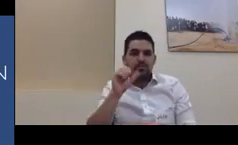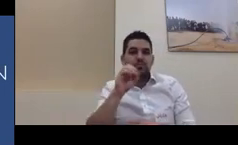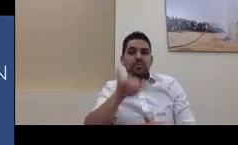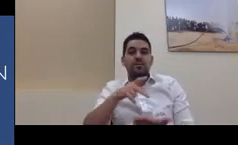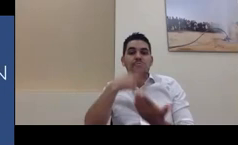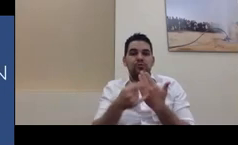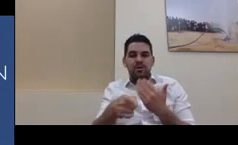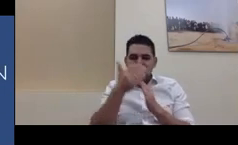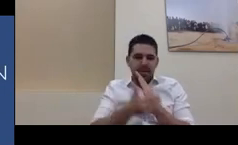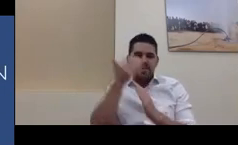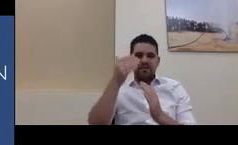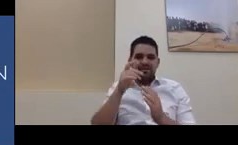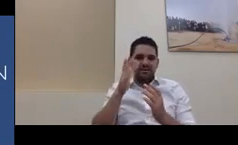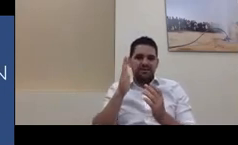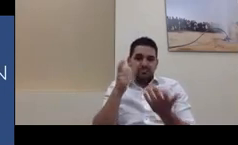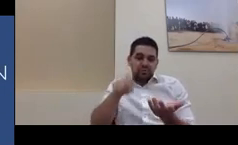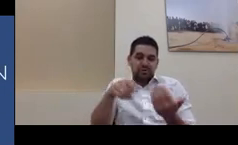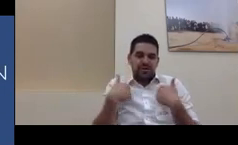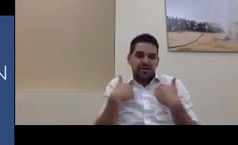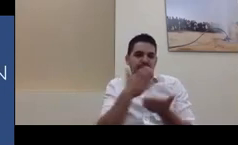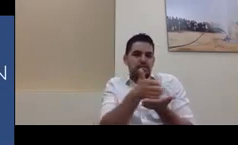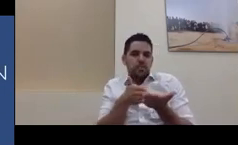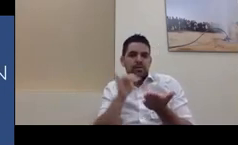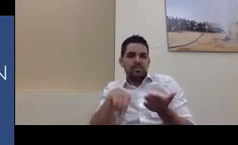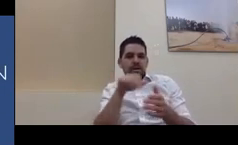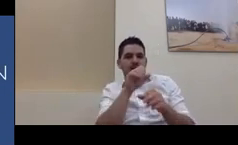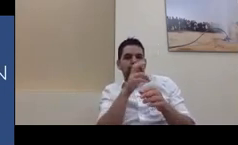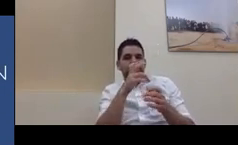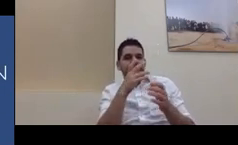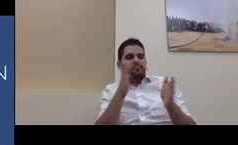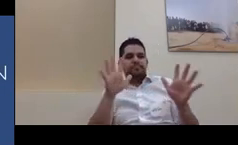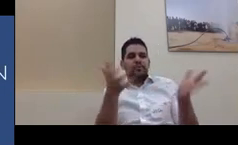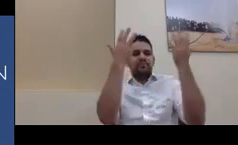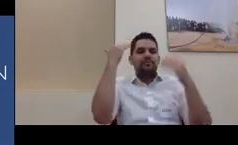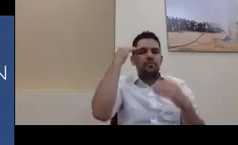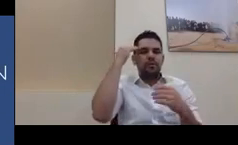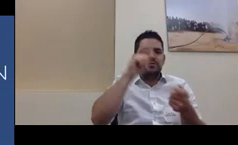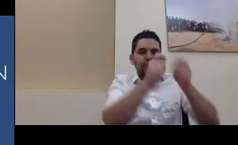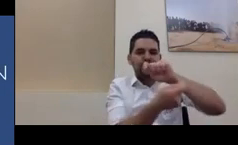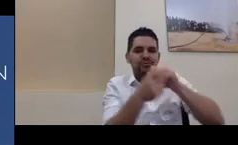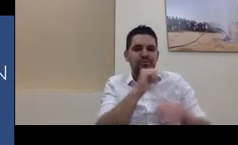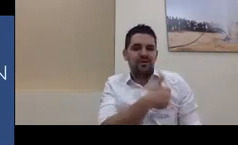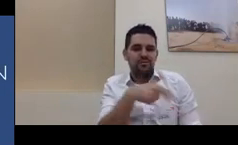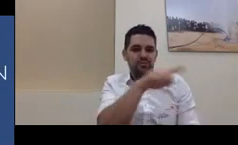or perception against them. So this project automatically should have borderlines just raising awareness